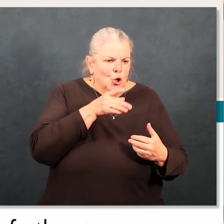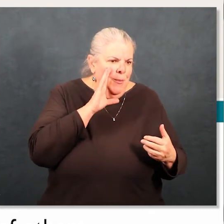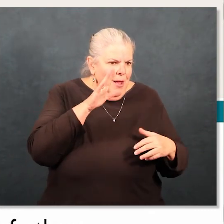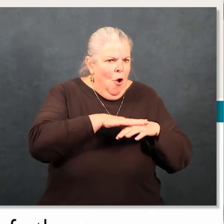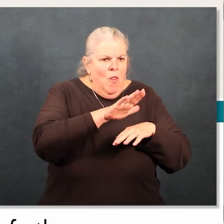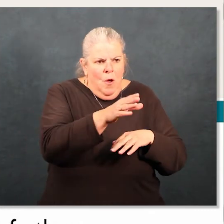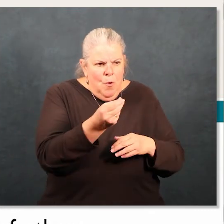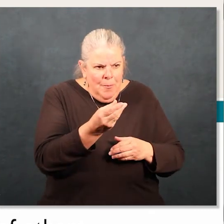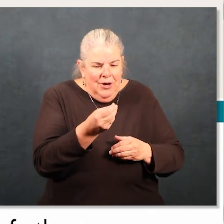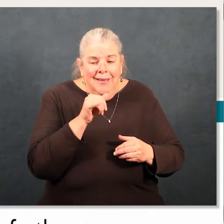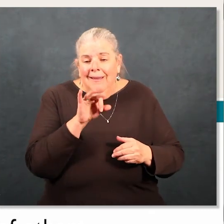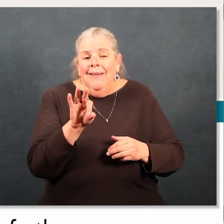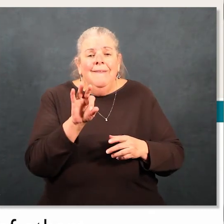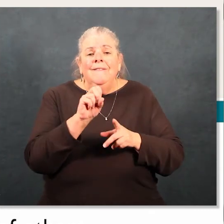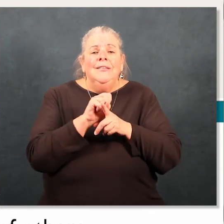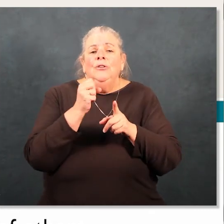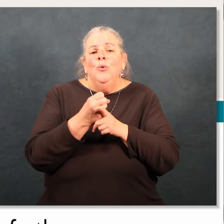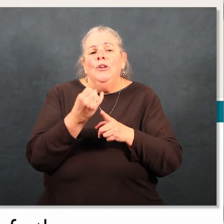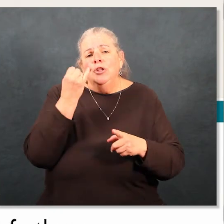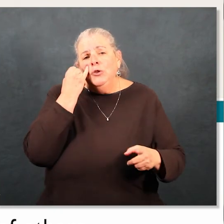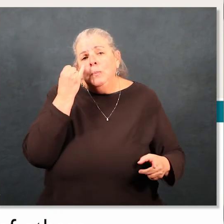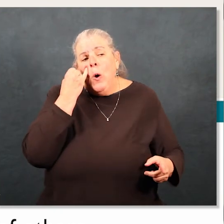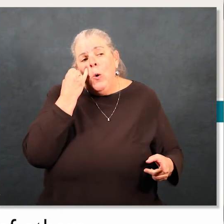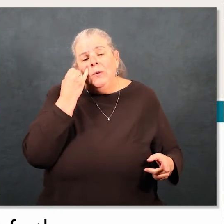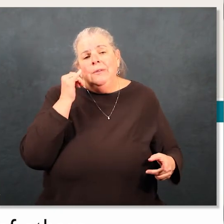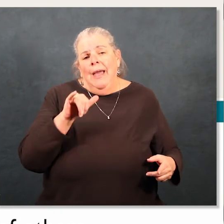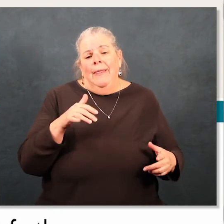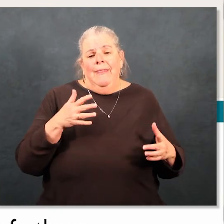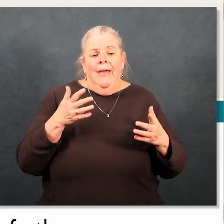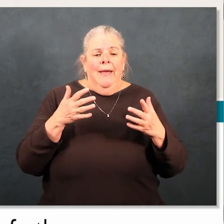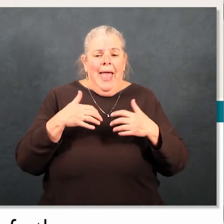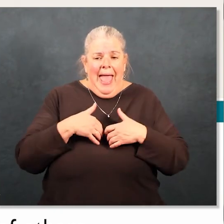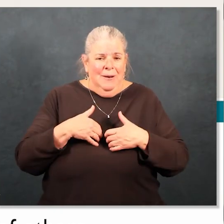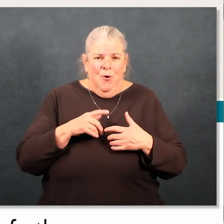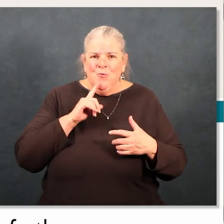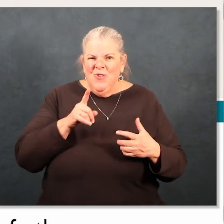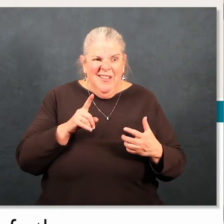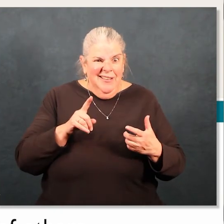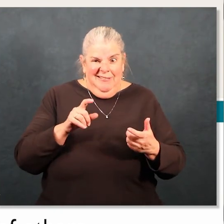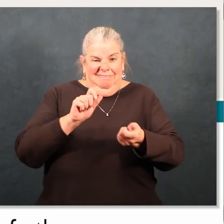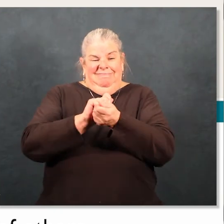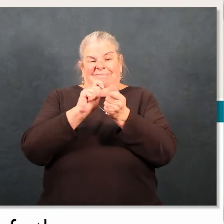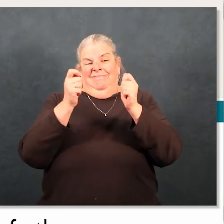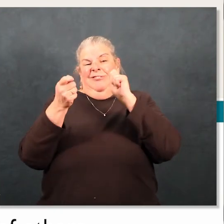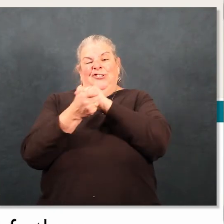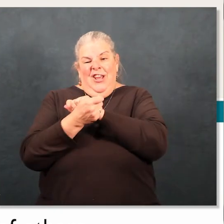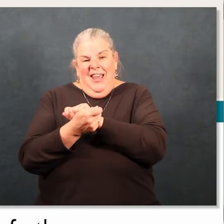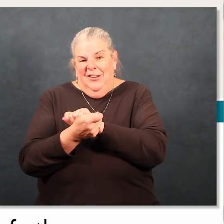if the animal for some reason is fundamentally altering the nature of the services